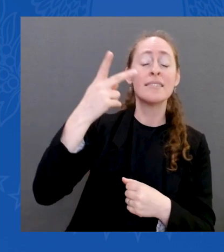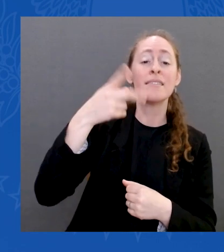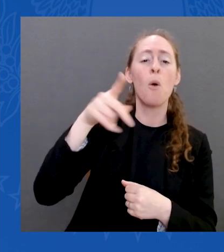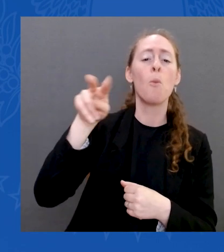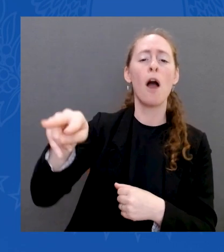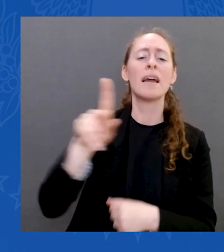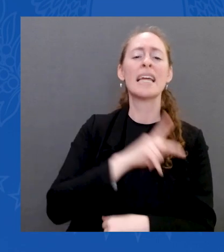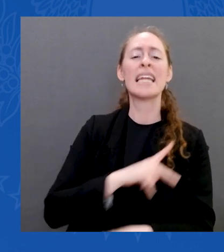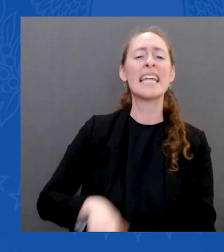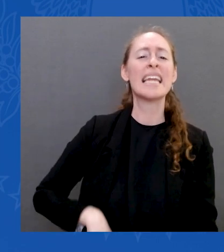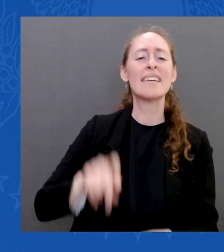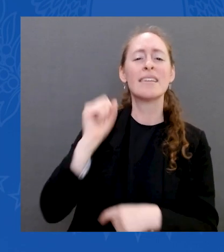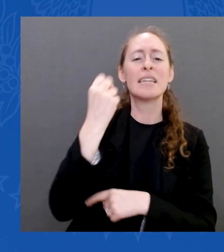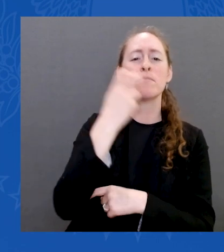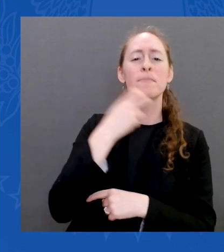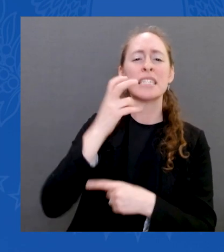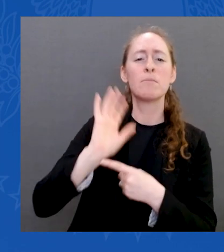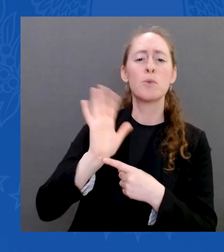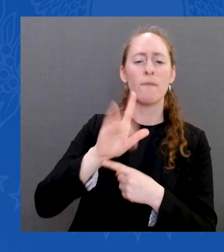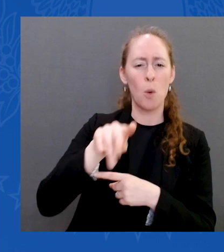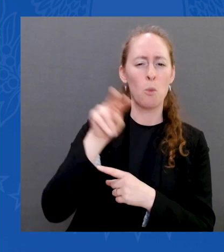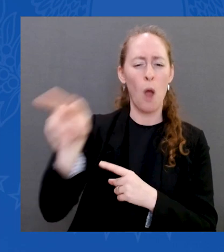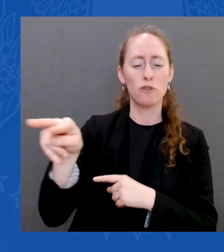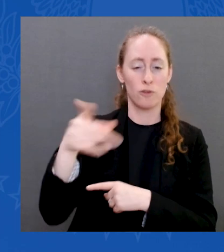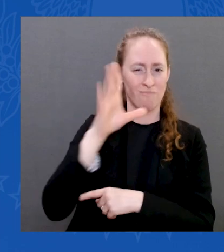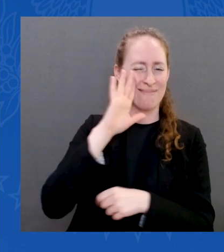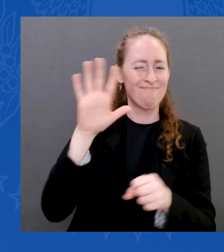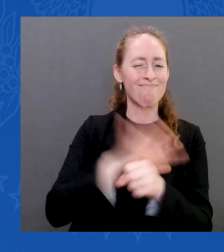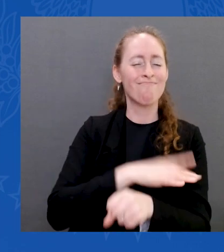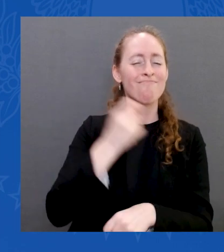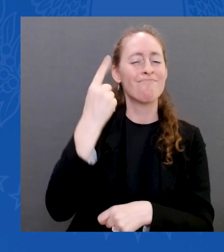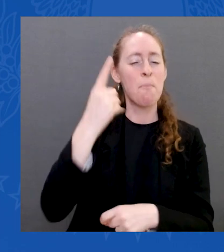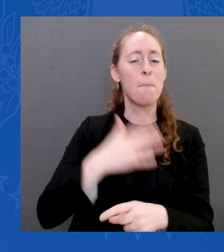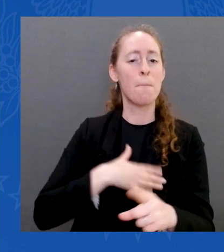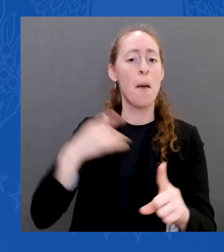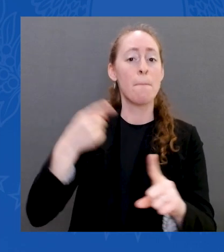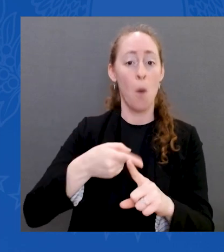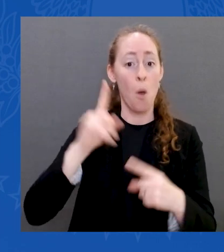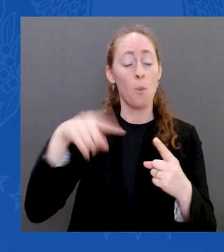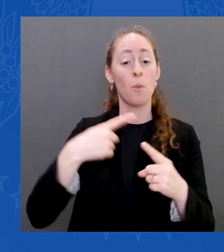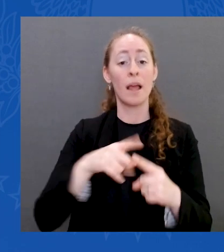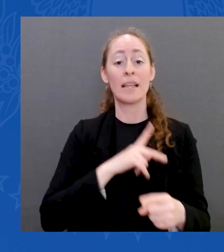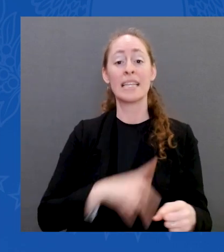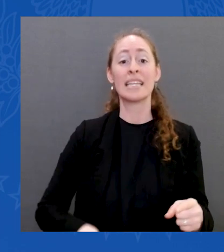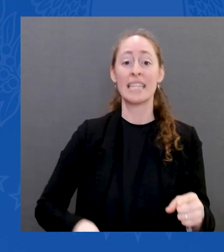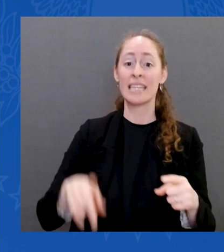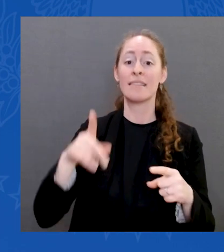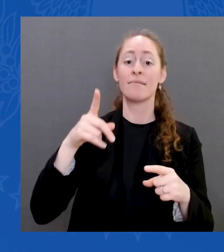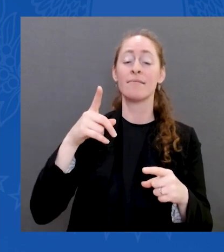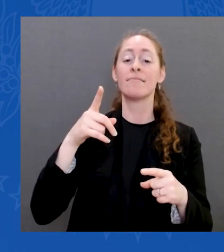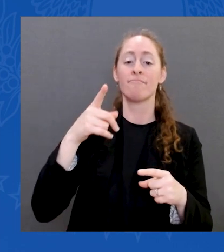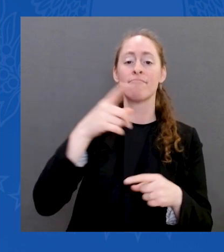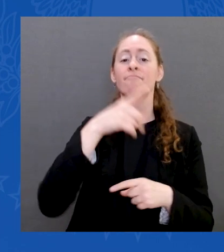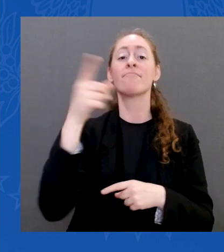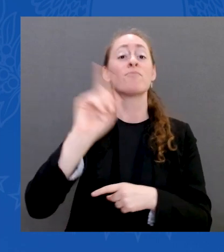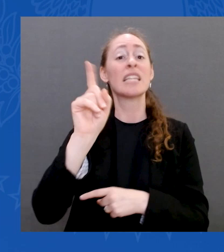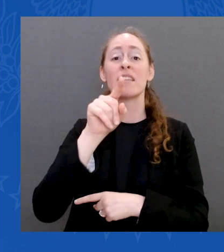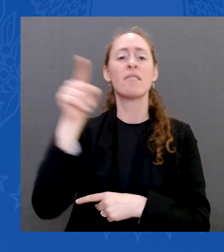and right as the King was standing at the racetrack making the speech, she reached over -- I guess I tightened up somehow; it brought back all --